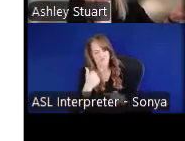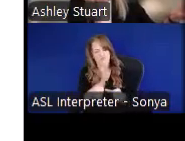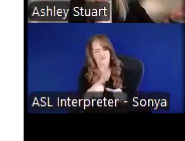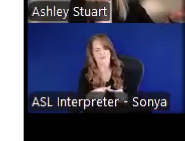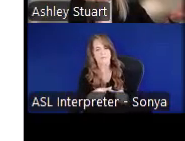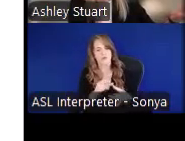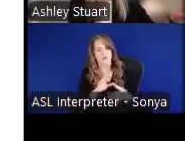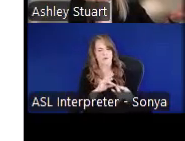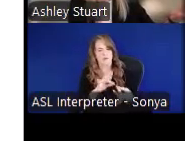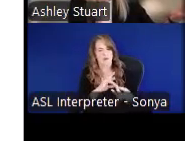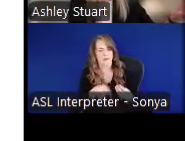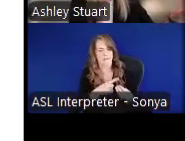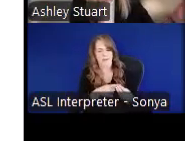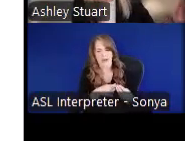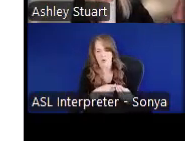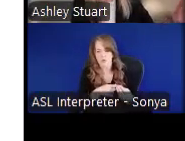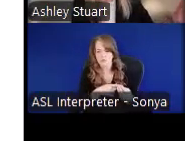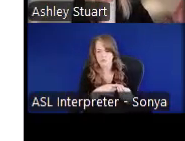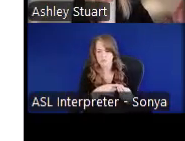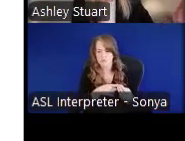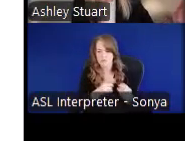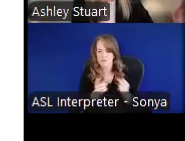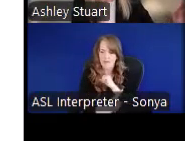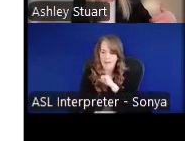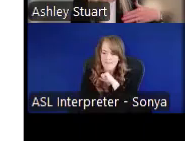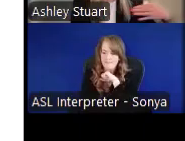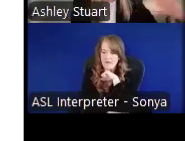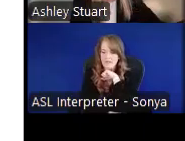comes to punishment type strategies, we want them to be